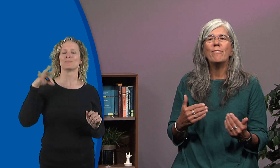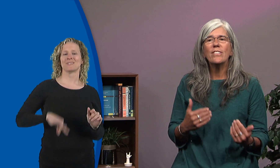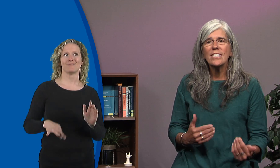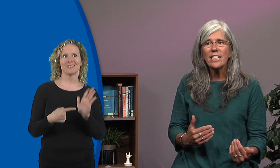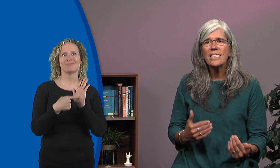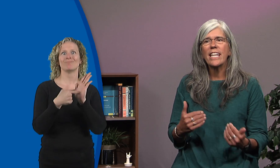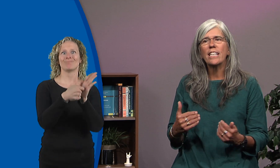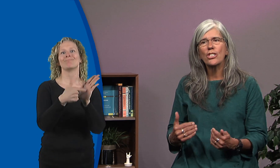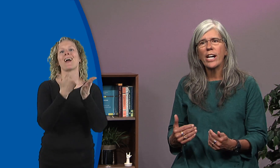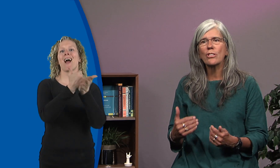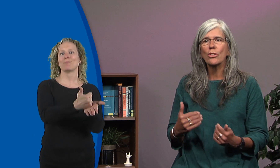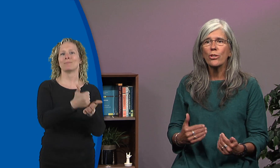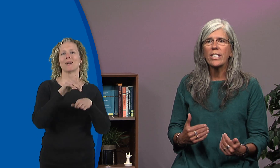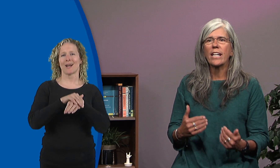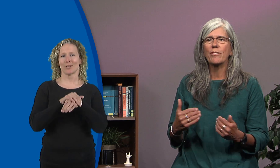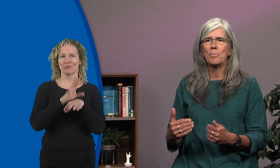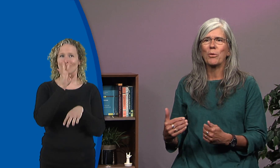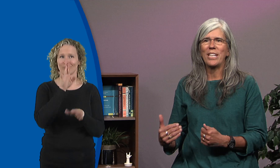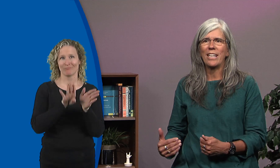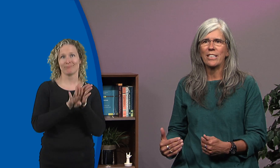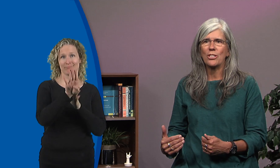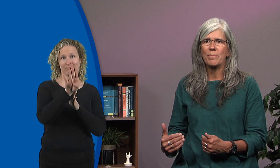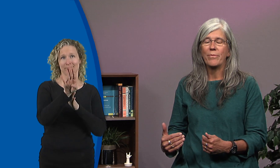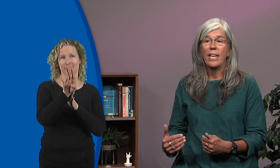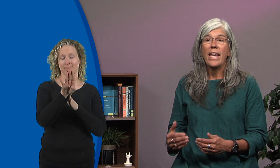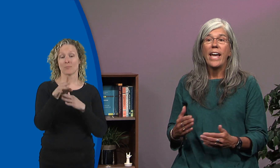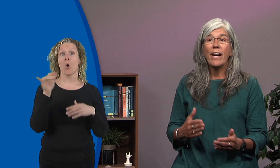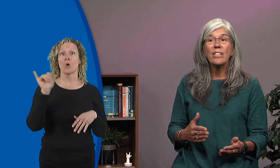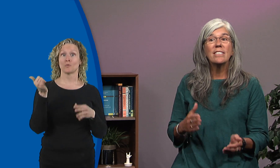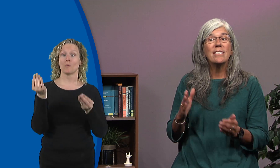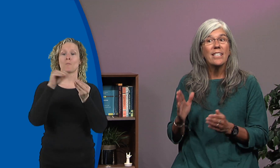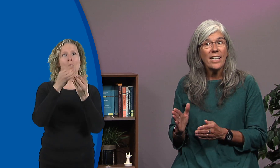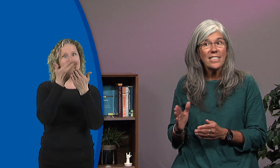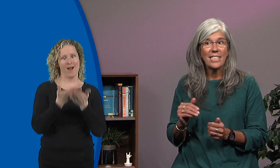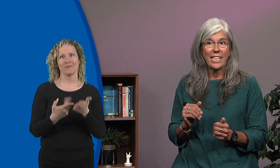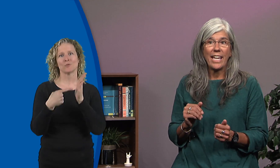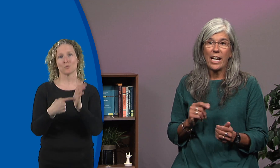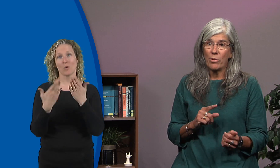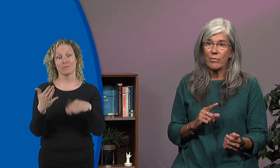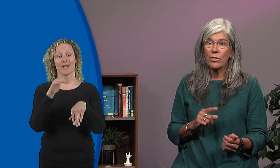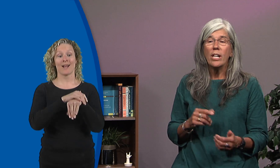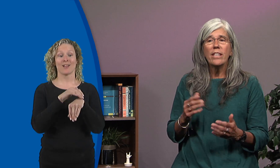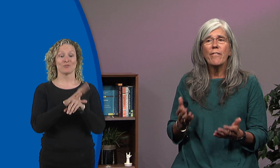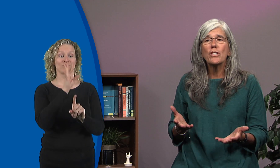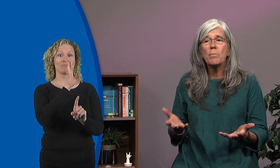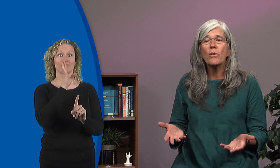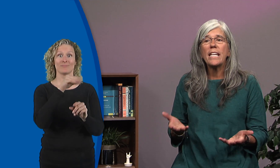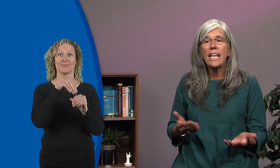in facilitating a child's learning of spoken English. Evidence does indicate, however, that for spoken English